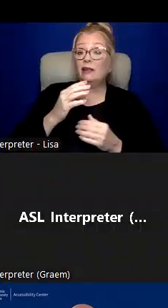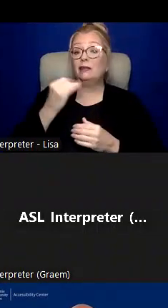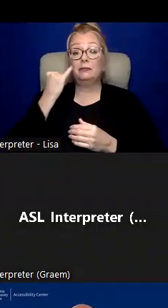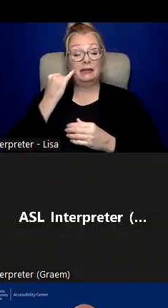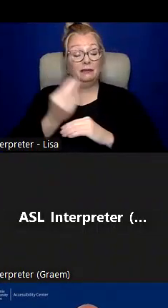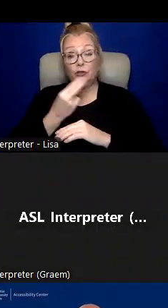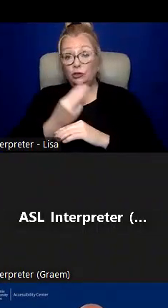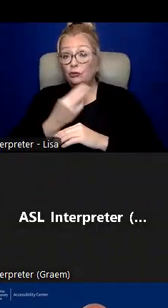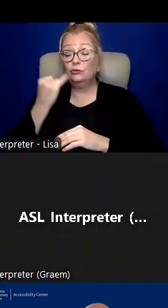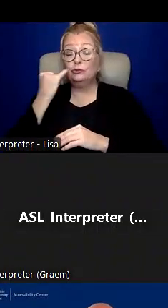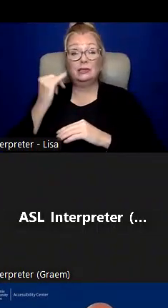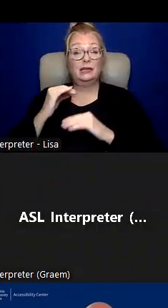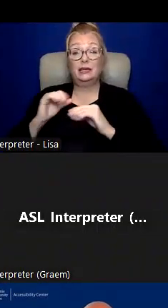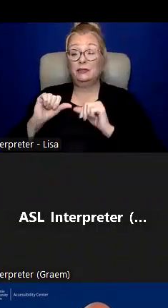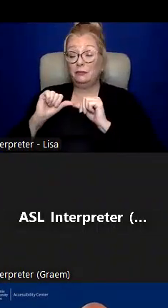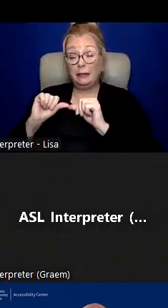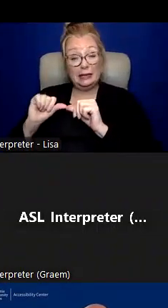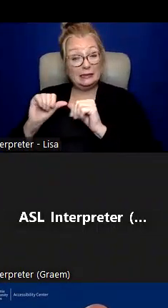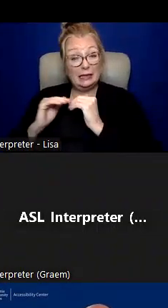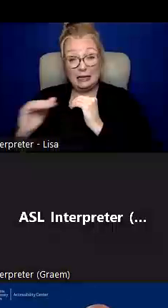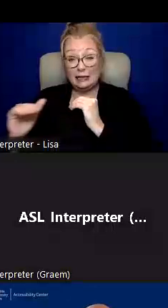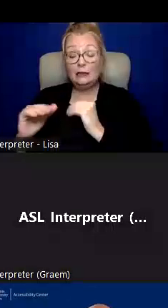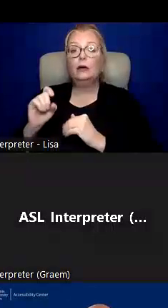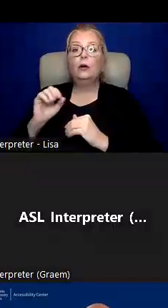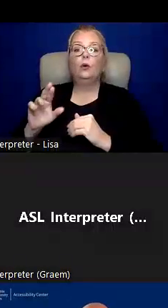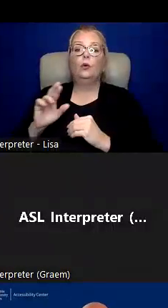or the focus of this presentation, whether we procure that technology.